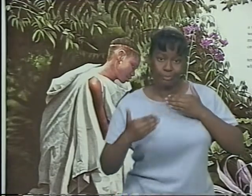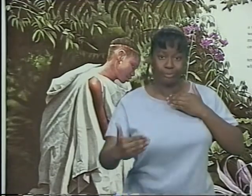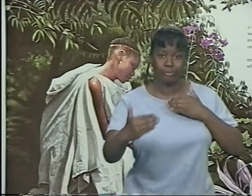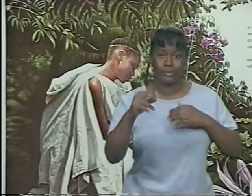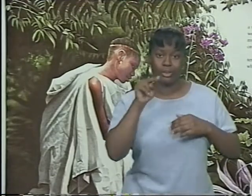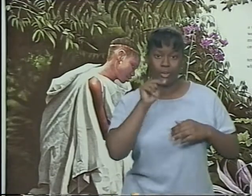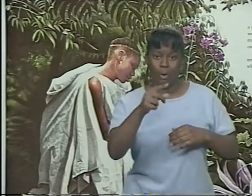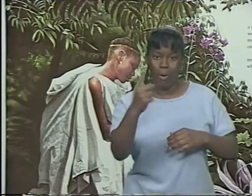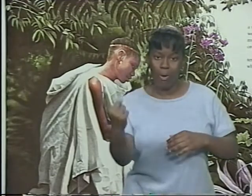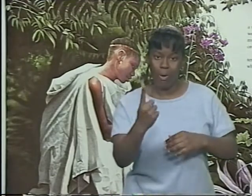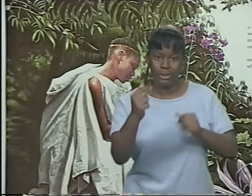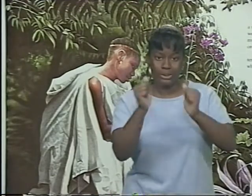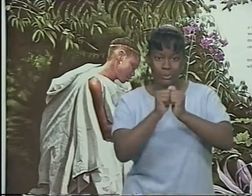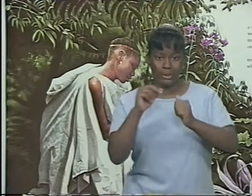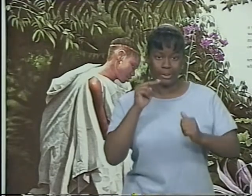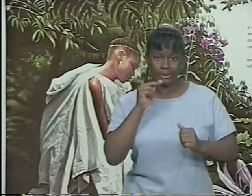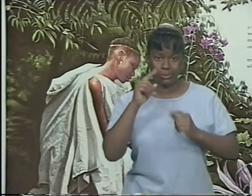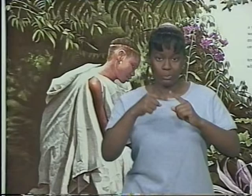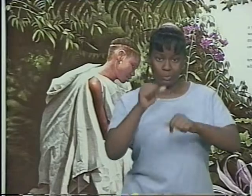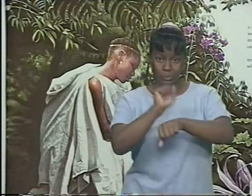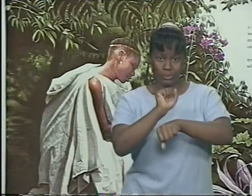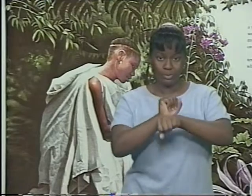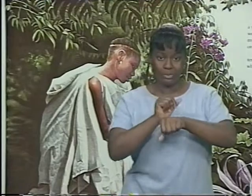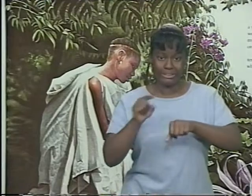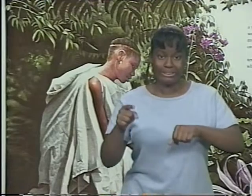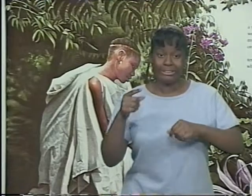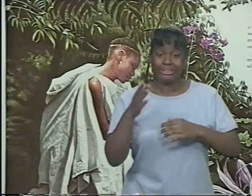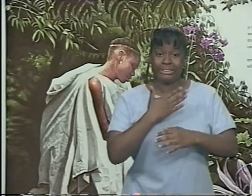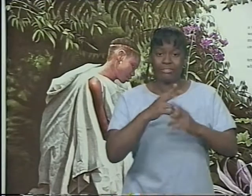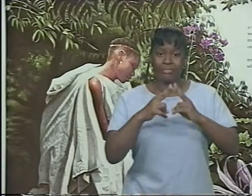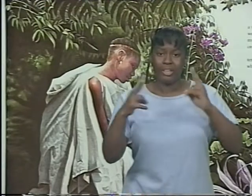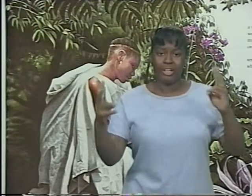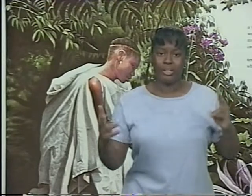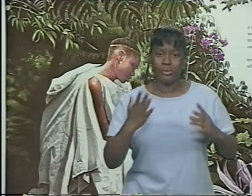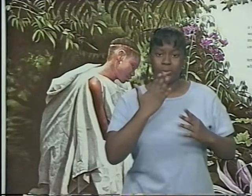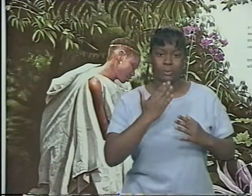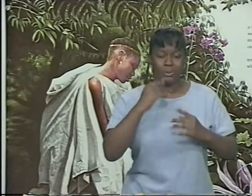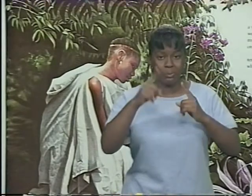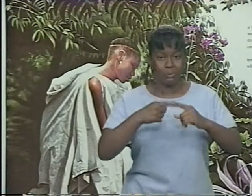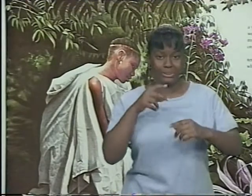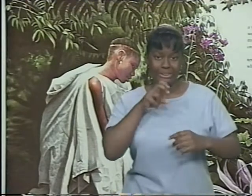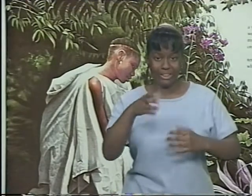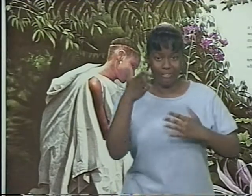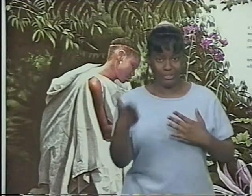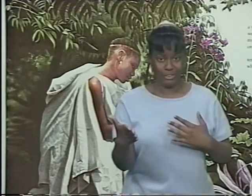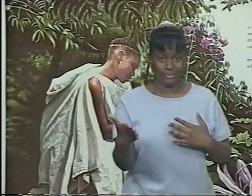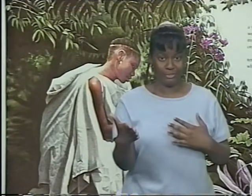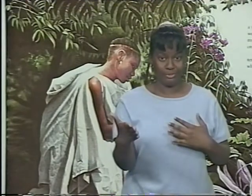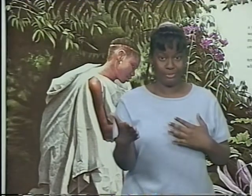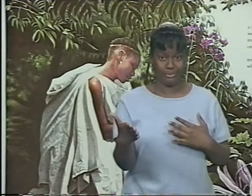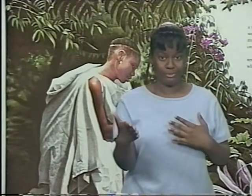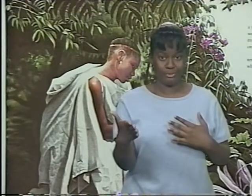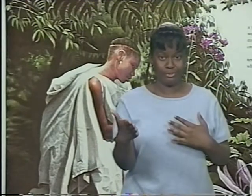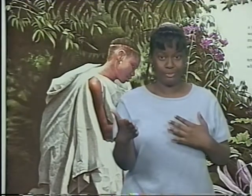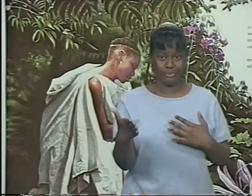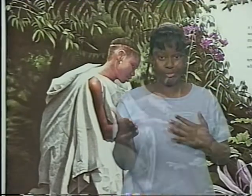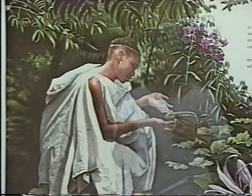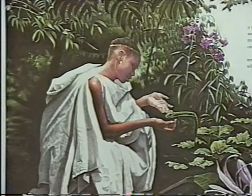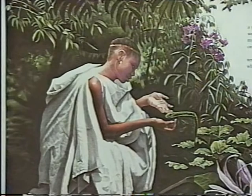She bent forward, gave the little snake a loving pat on the head, and then returned to her work. From that day on, Nyoka was always at Nyasha's